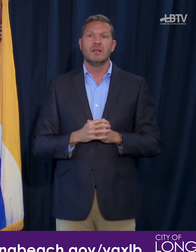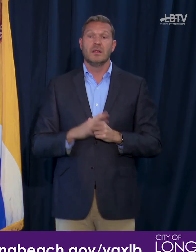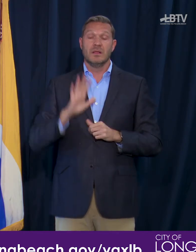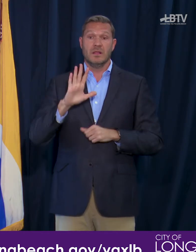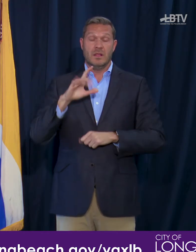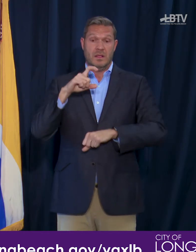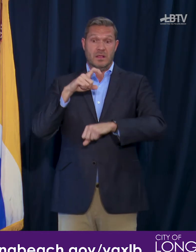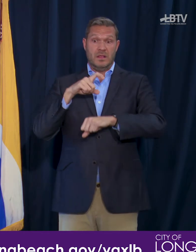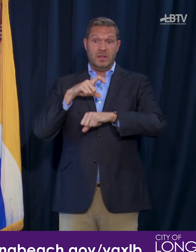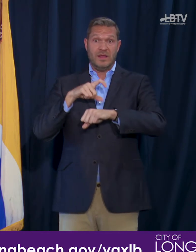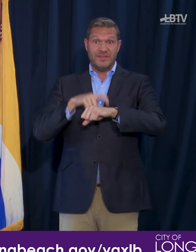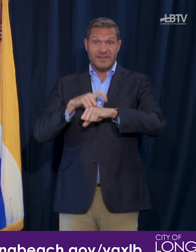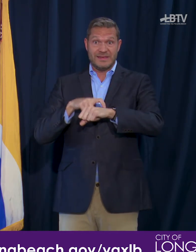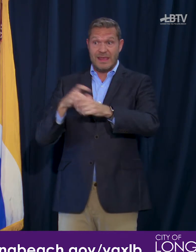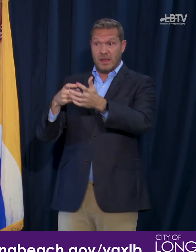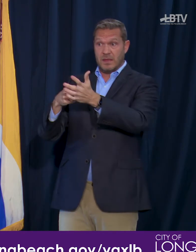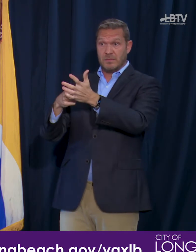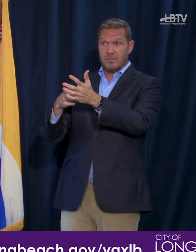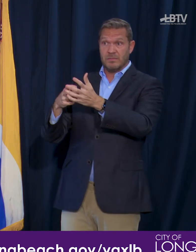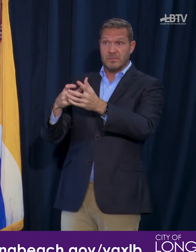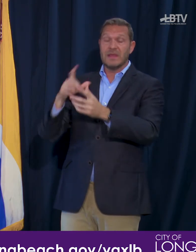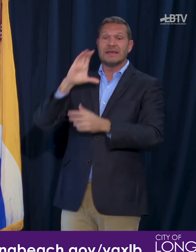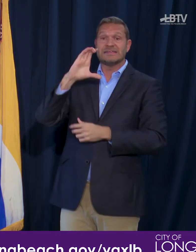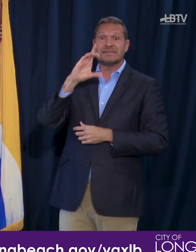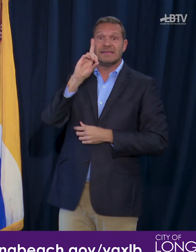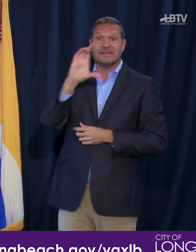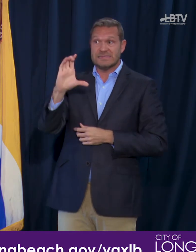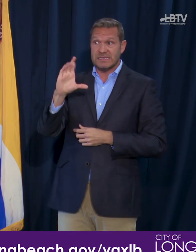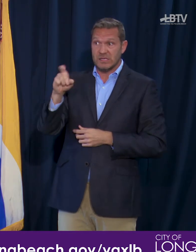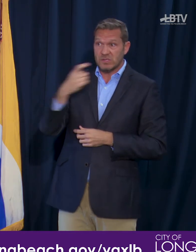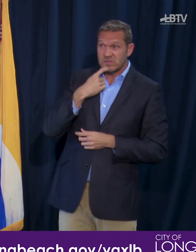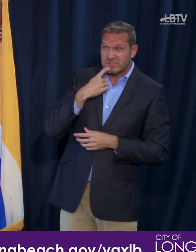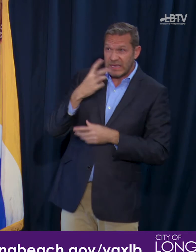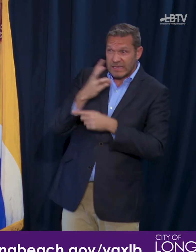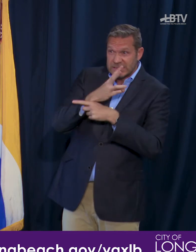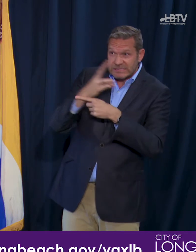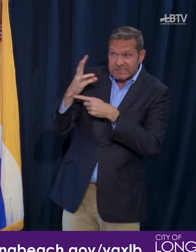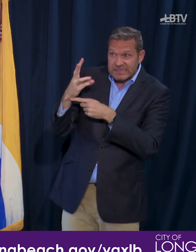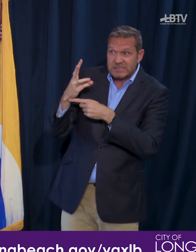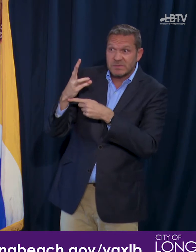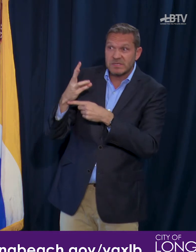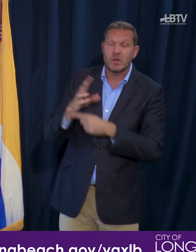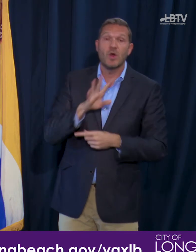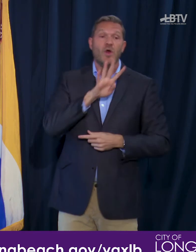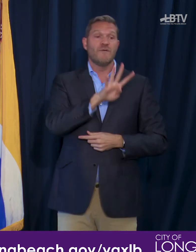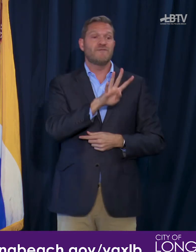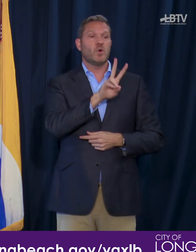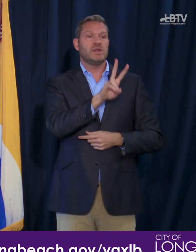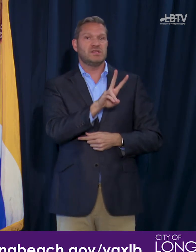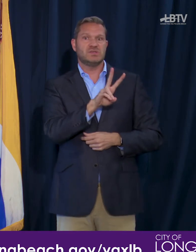that the recommended by the CDC is 6, is up to 6 weeks correct? Okay because I think I said two weeks.